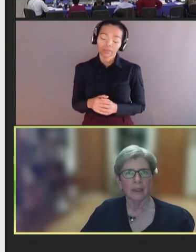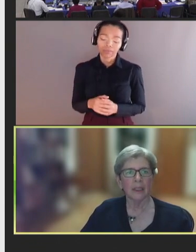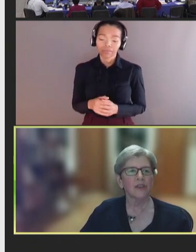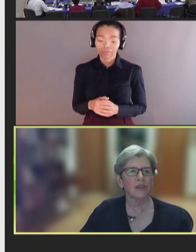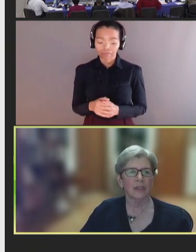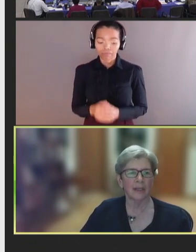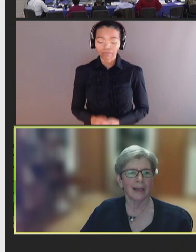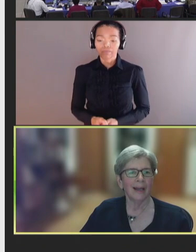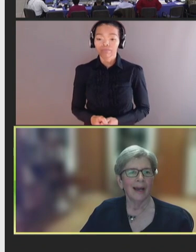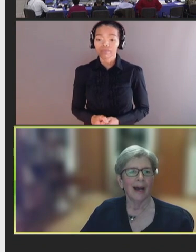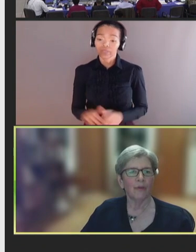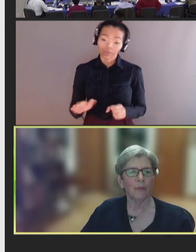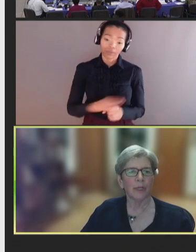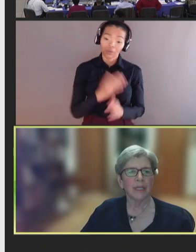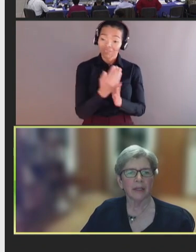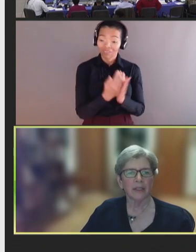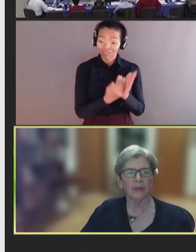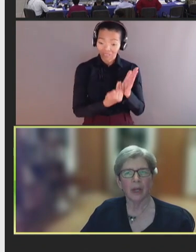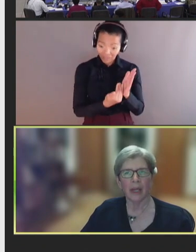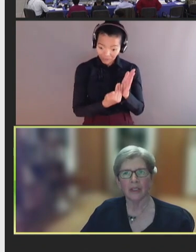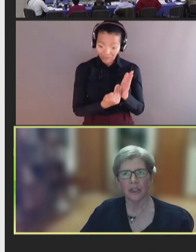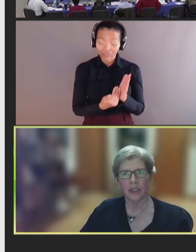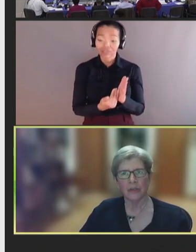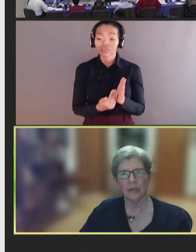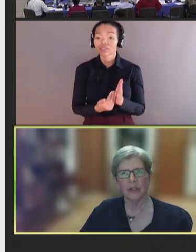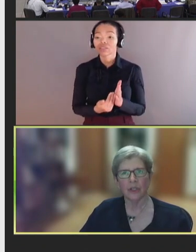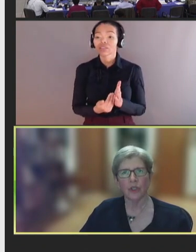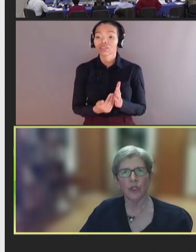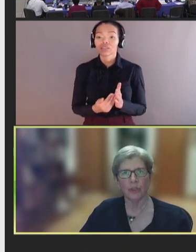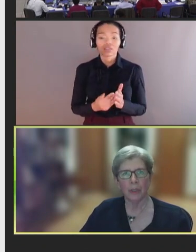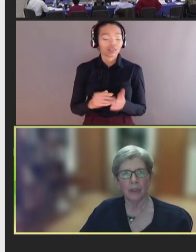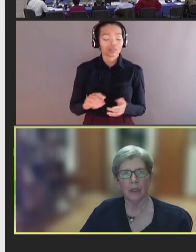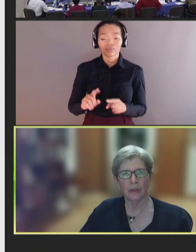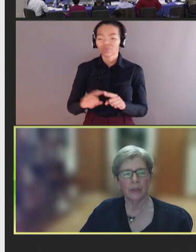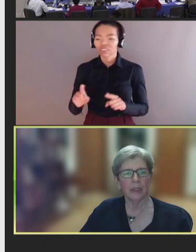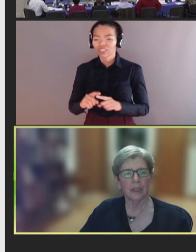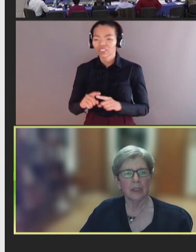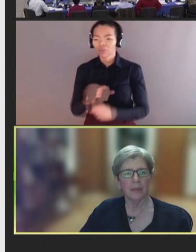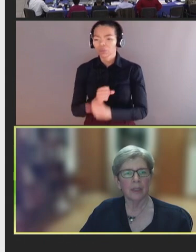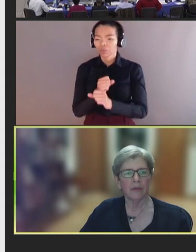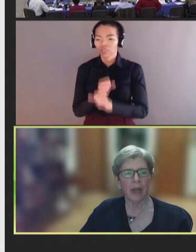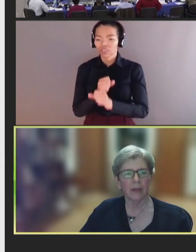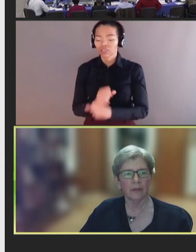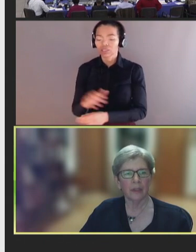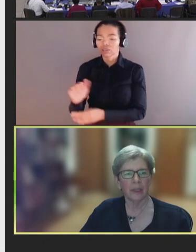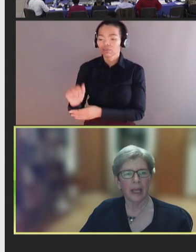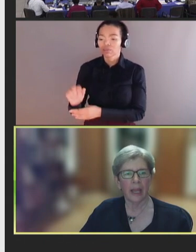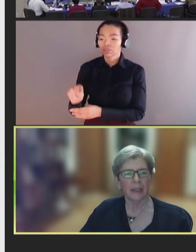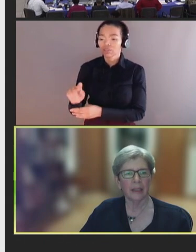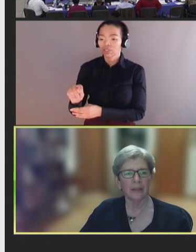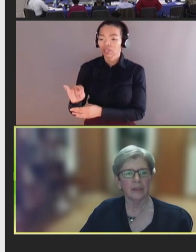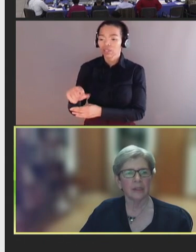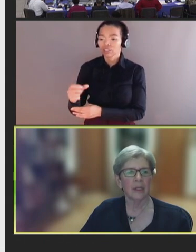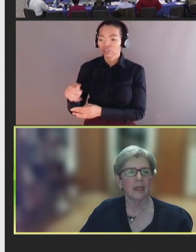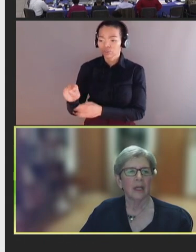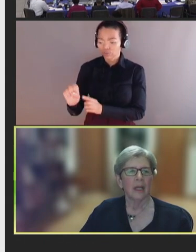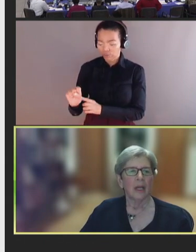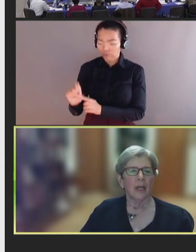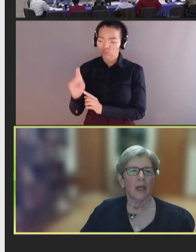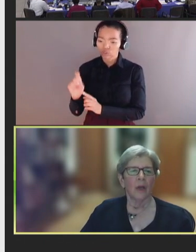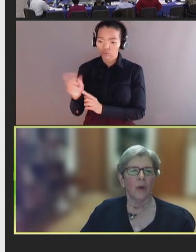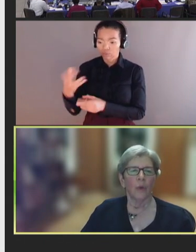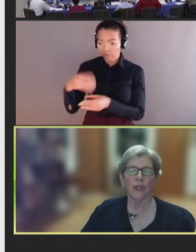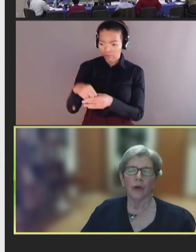list of protective antigens that should be included in TB vaccine candidates. We don't